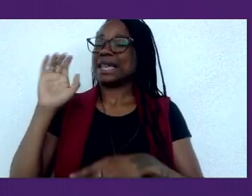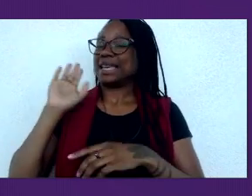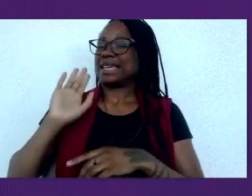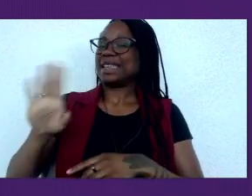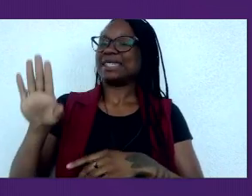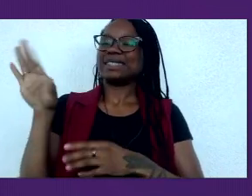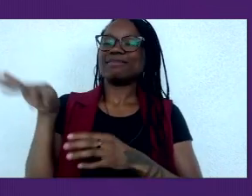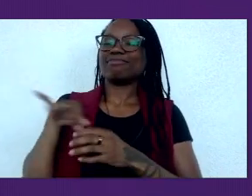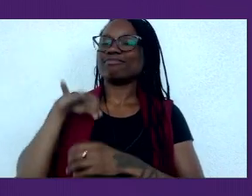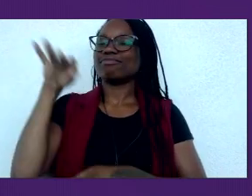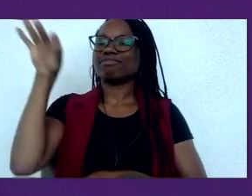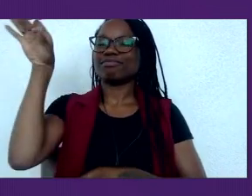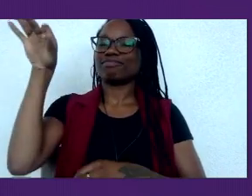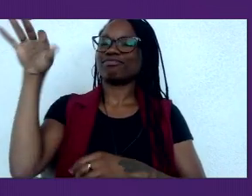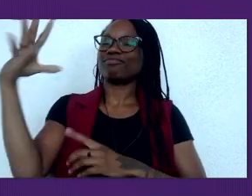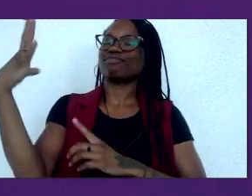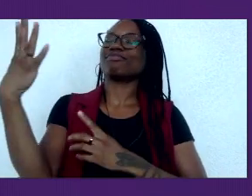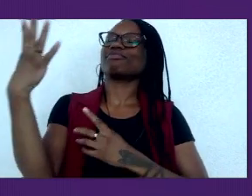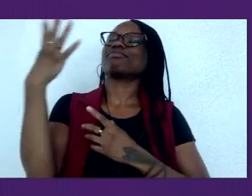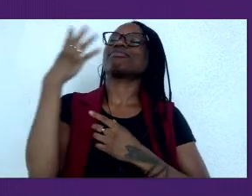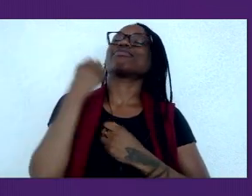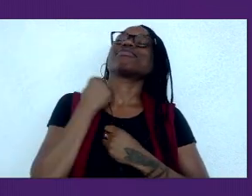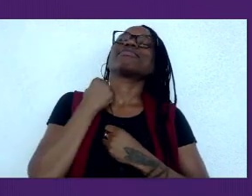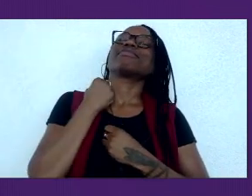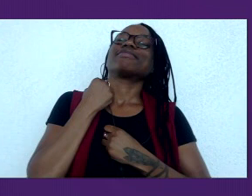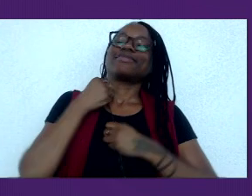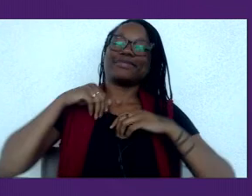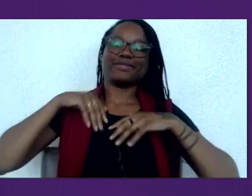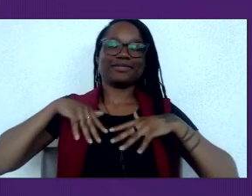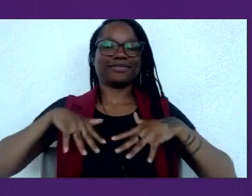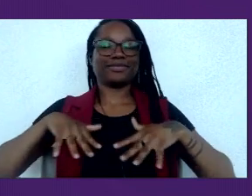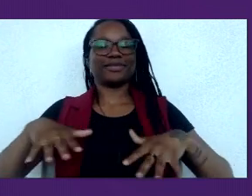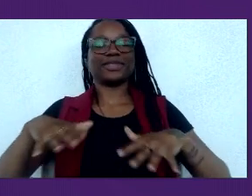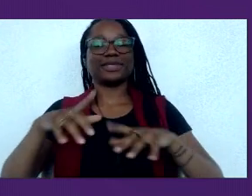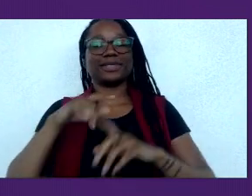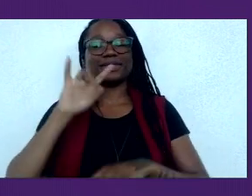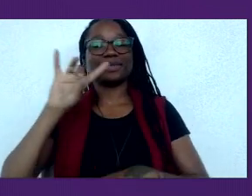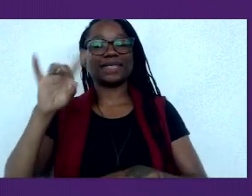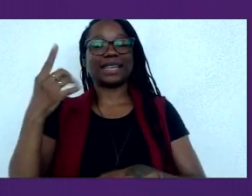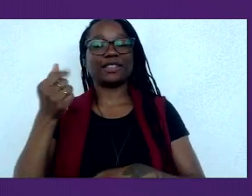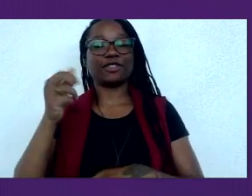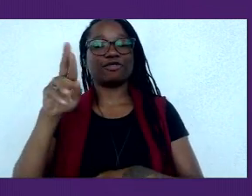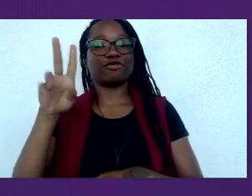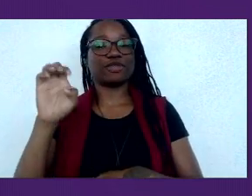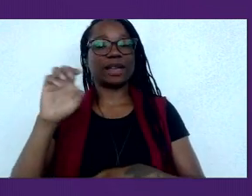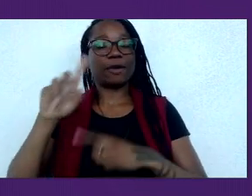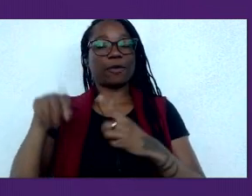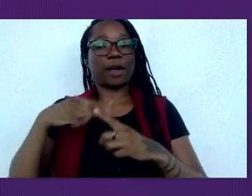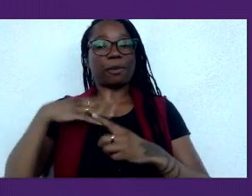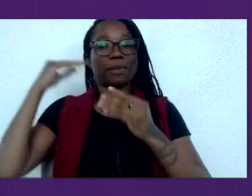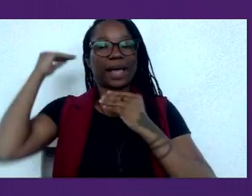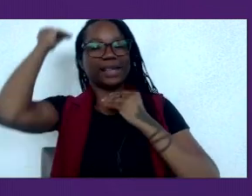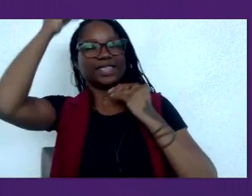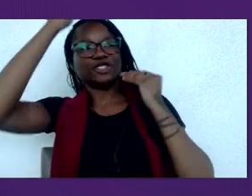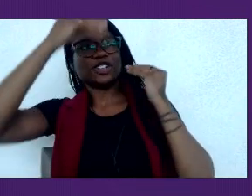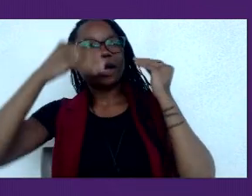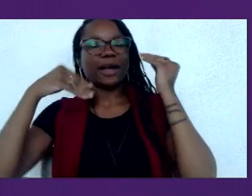And 8th grade when my picturesque job laid its eyes on me for the first time, when life was